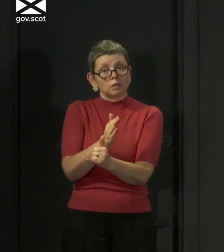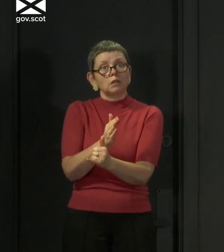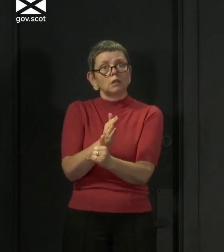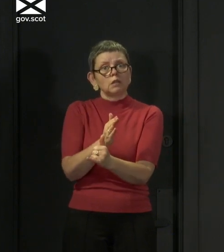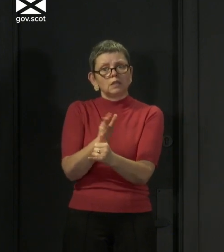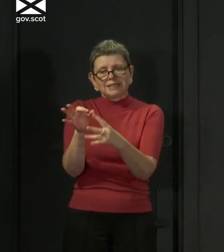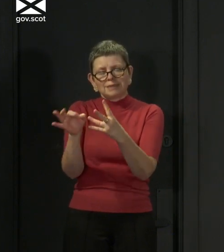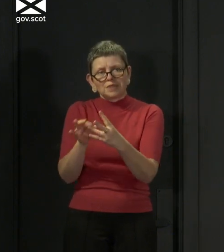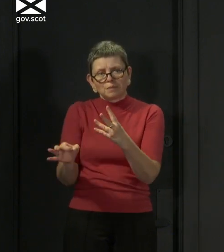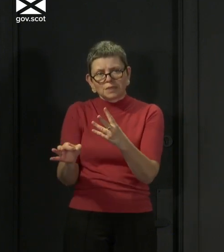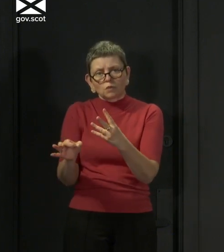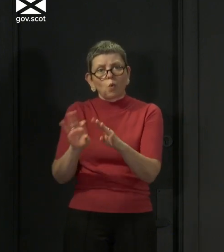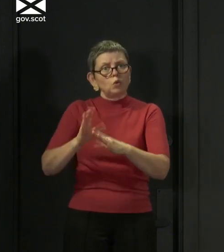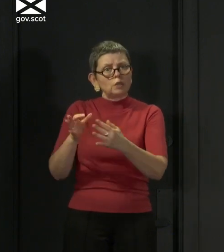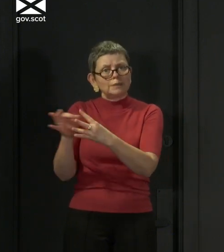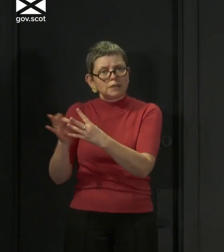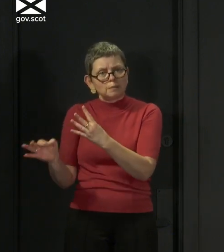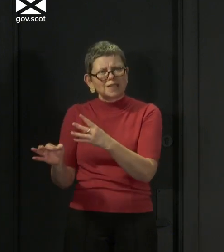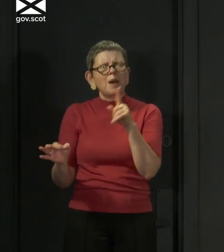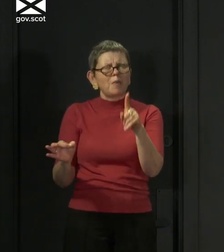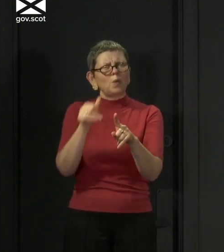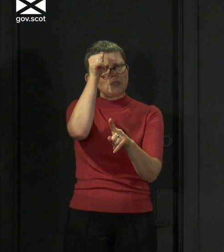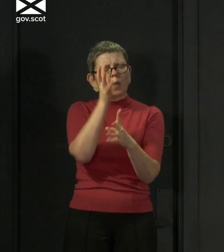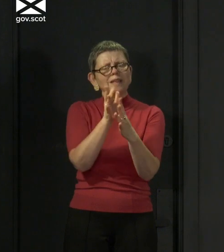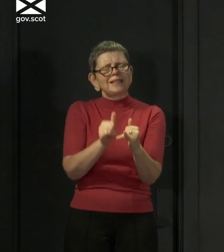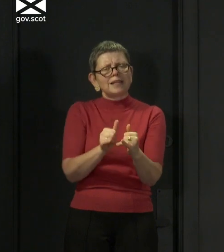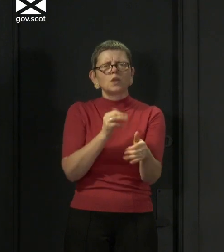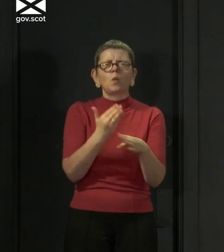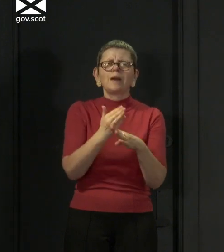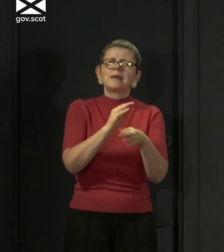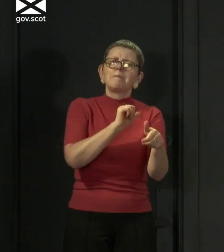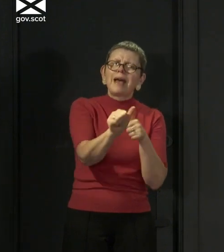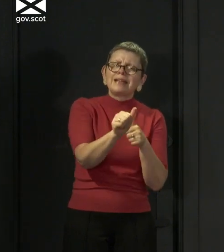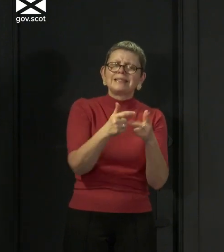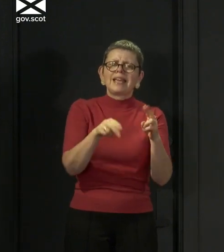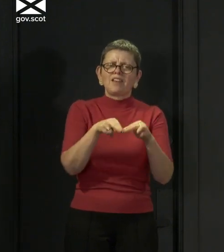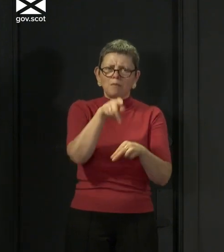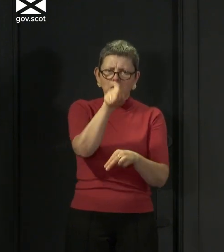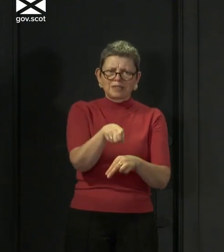we know is most reliable when somebody has symptoms. So if there is a care home with